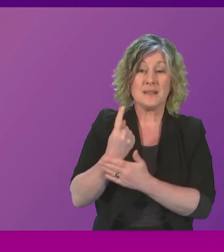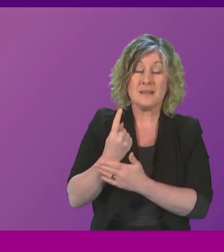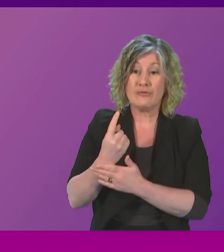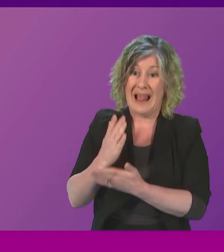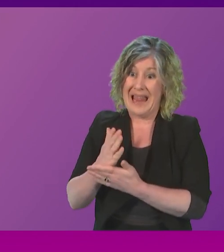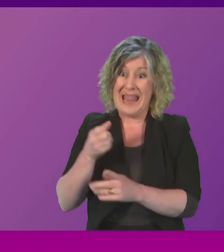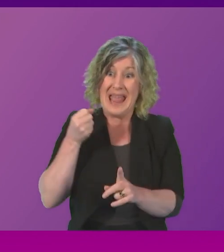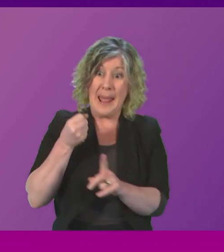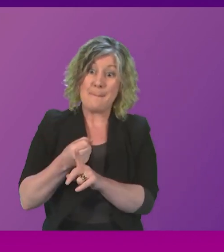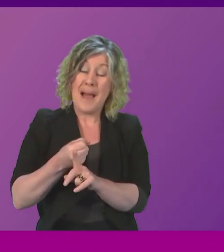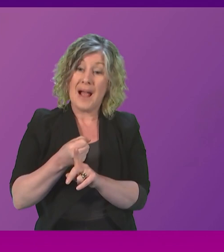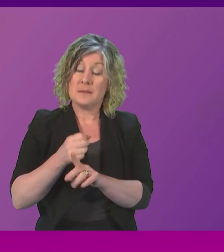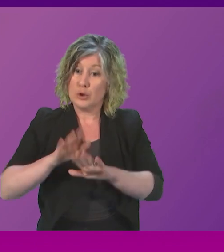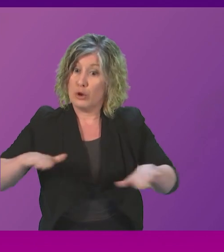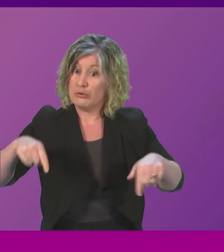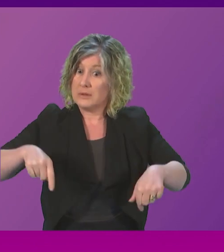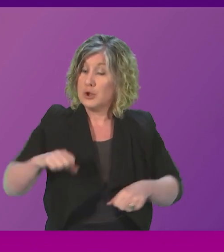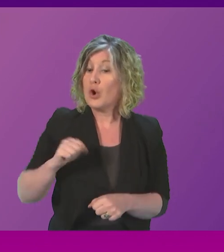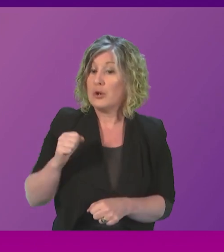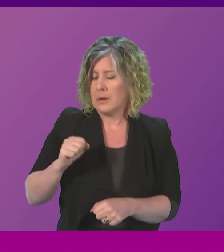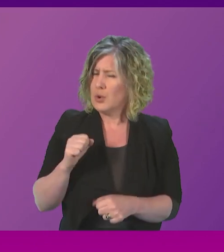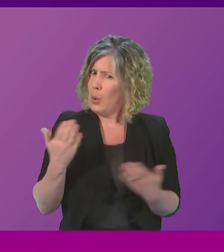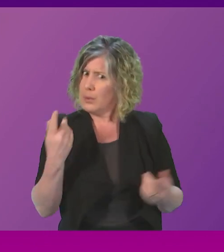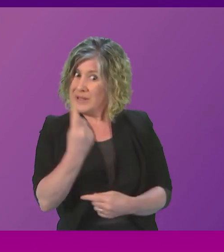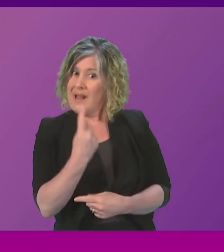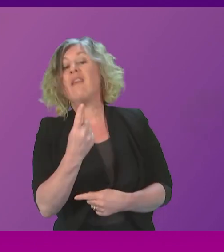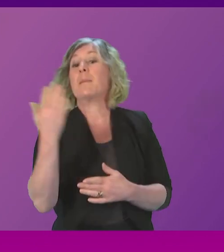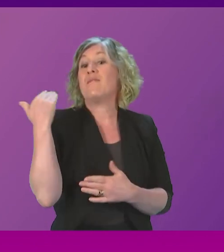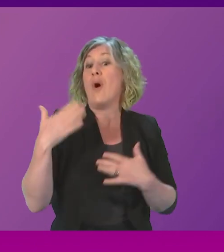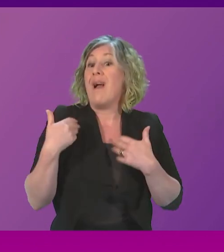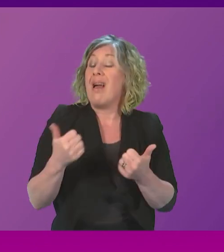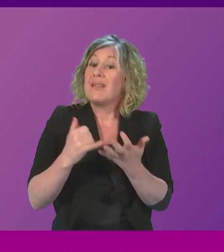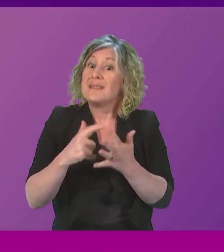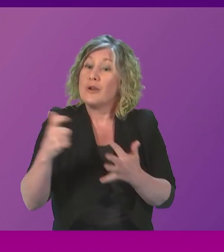During Humza Yousaf’s time as health secretary, more than 11,000 children and young people